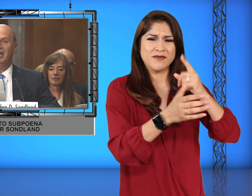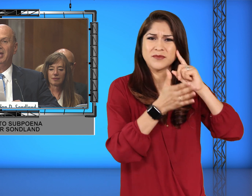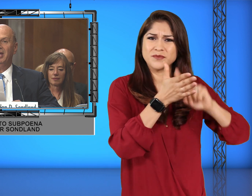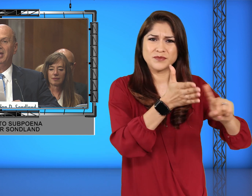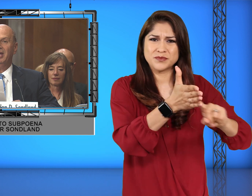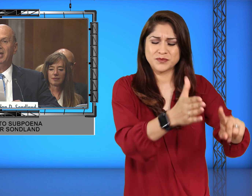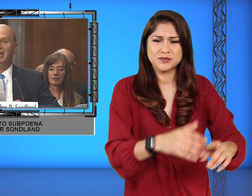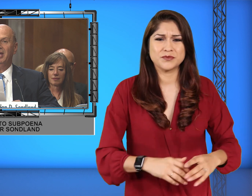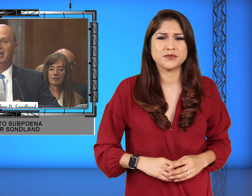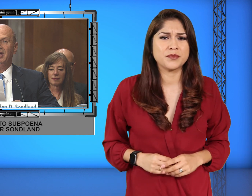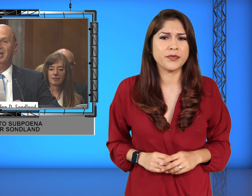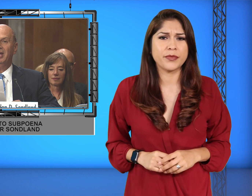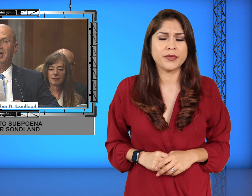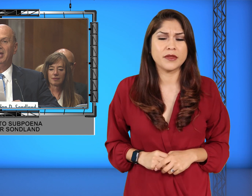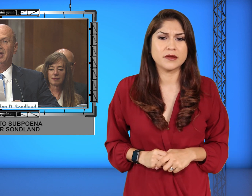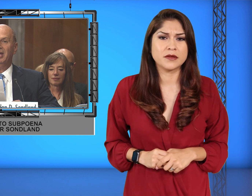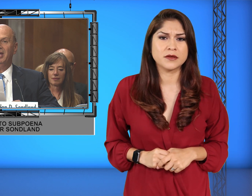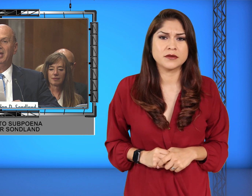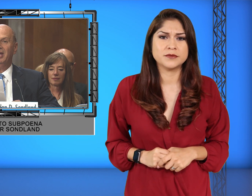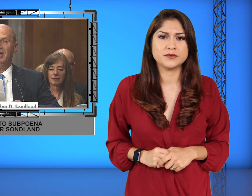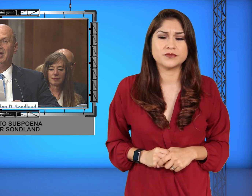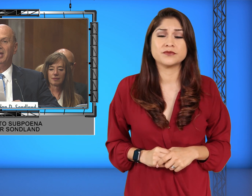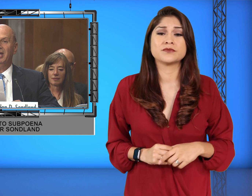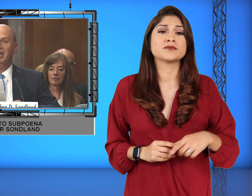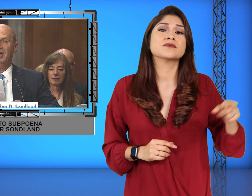impeachment probe.